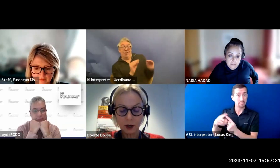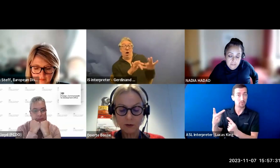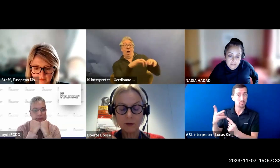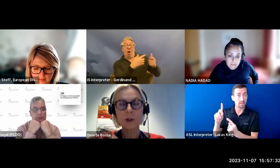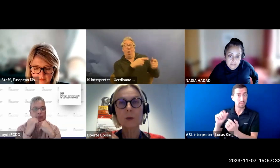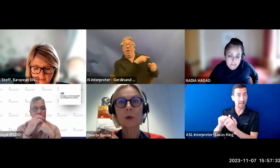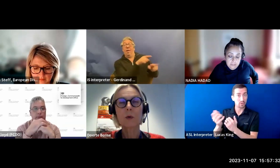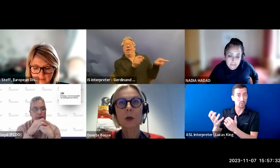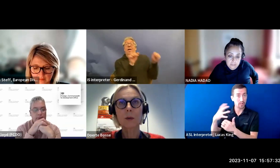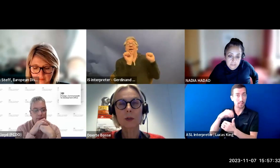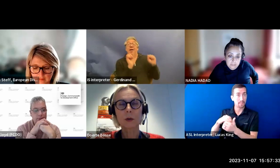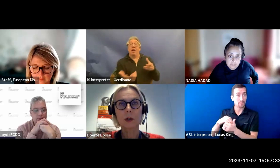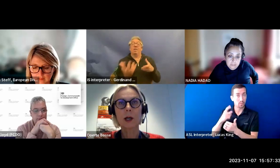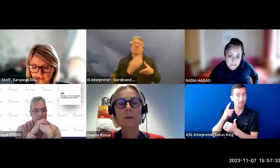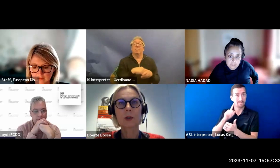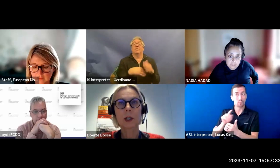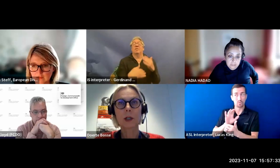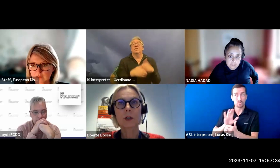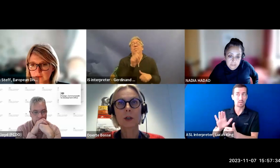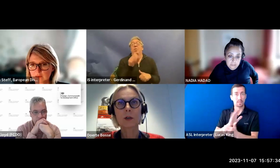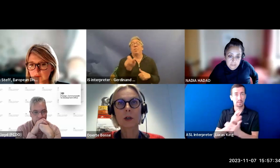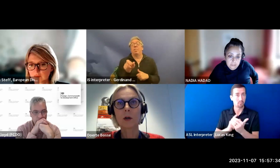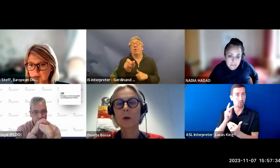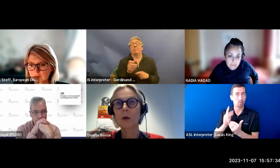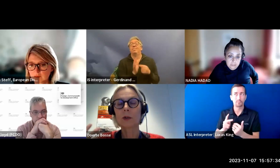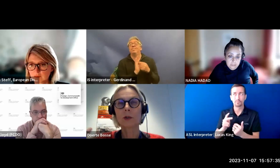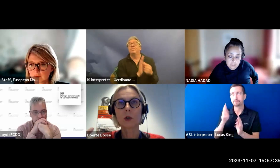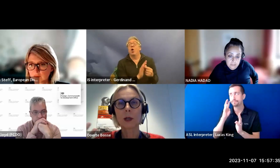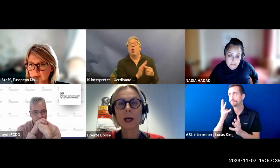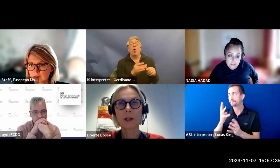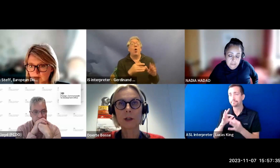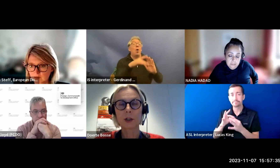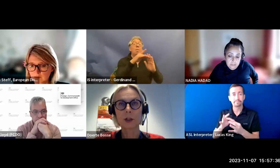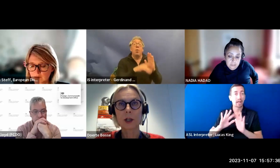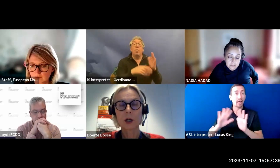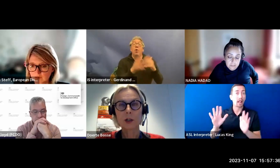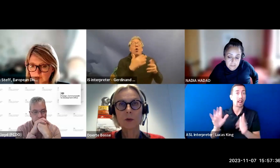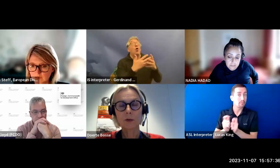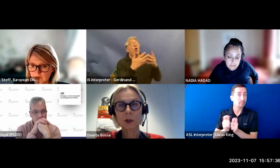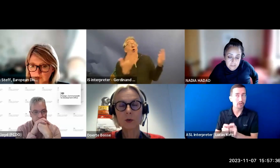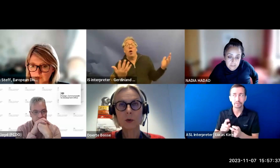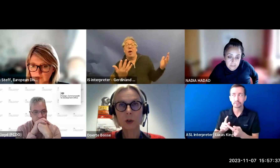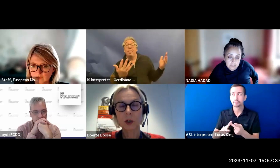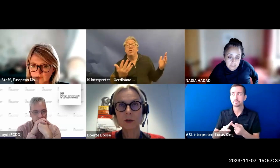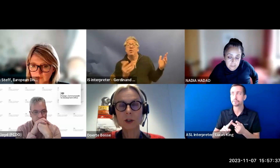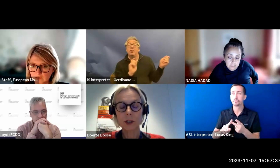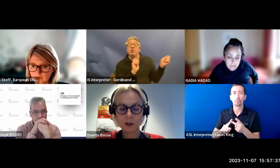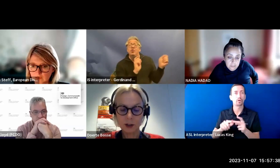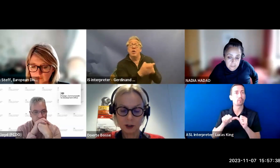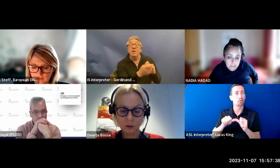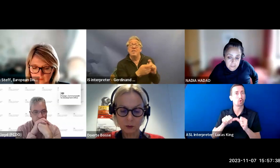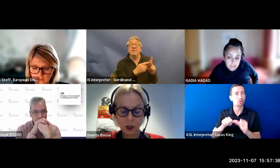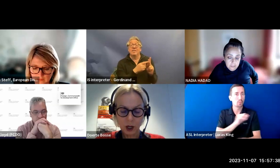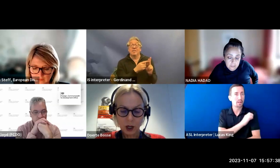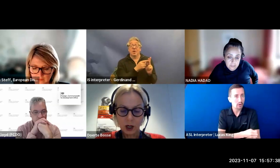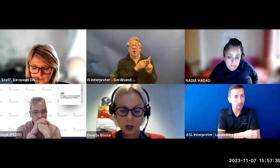and we do programs on climate change or renewable energies. So what we are doing nowadays in the EU.